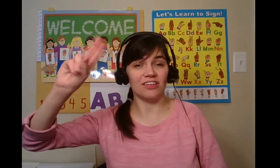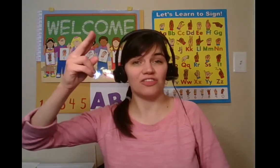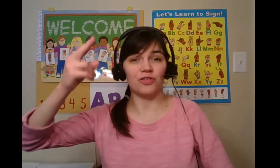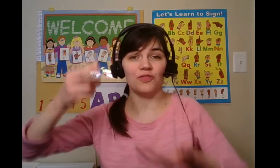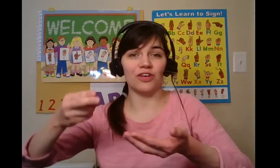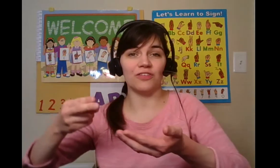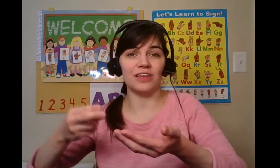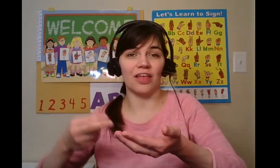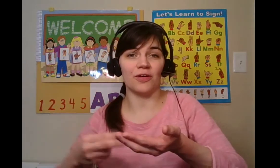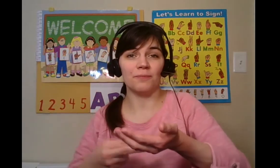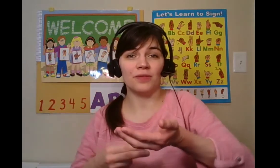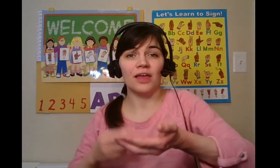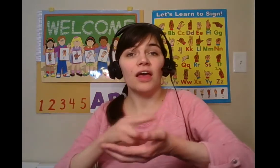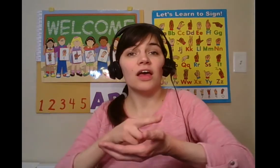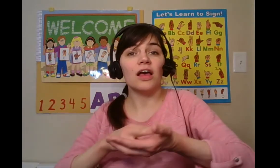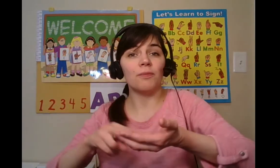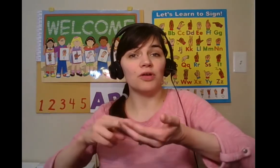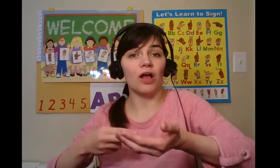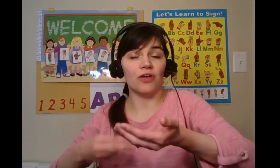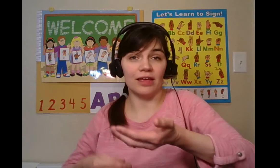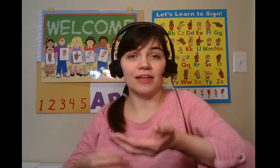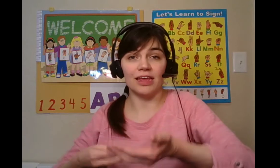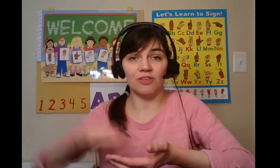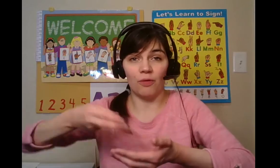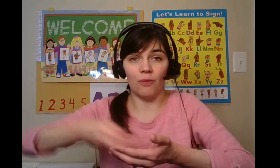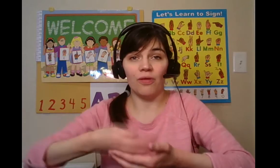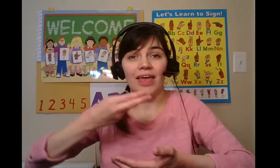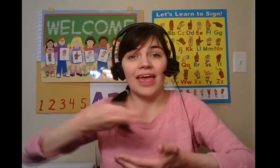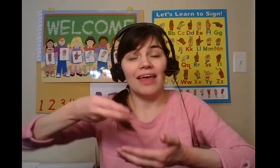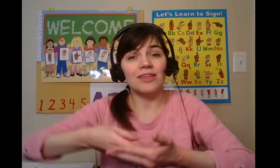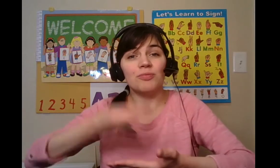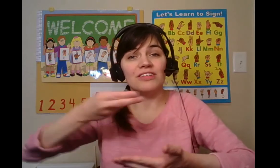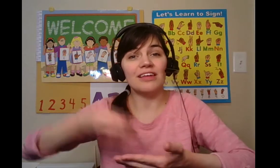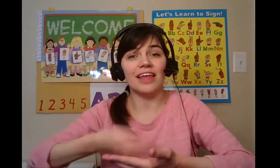two fingers together, cup your other hand like it's a bowl and then pretend like